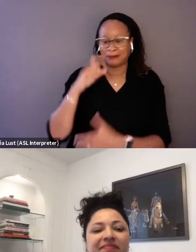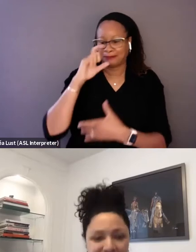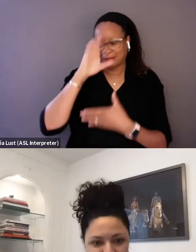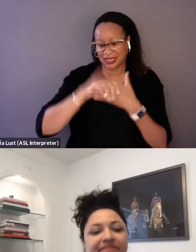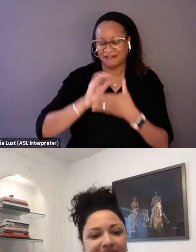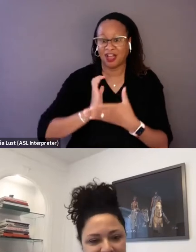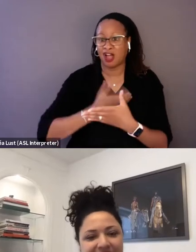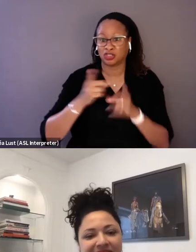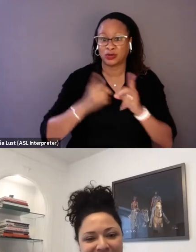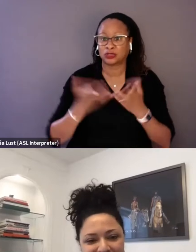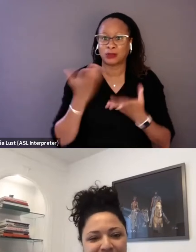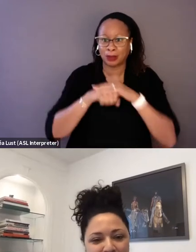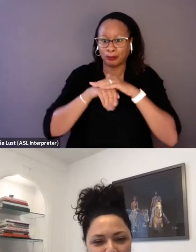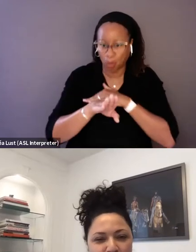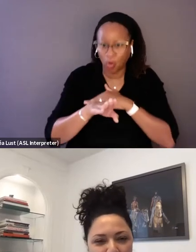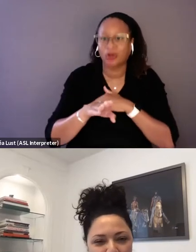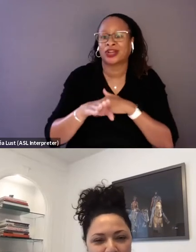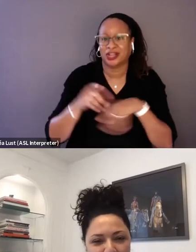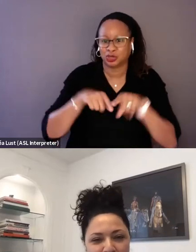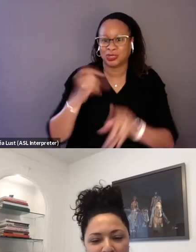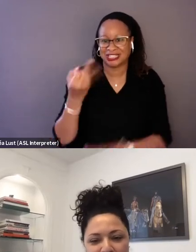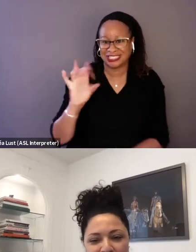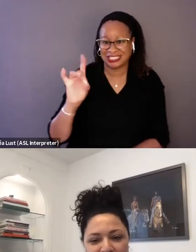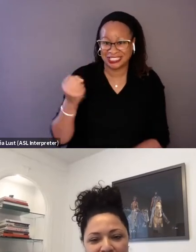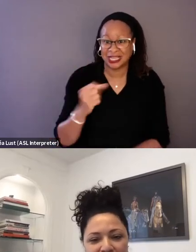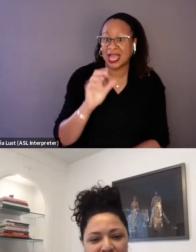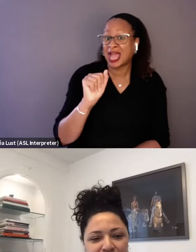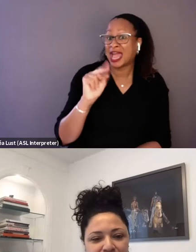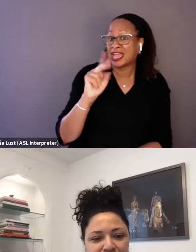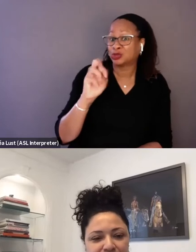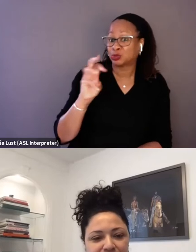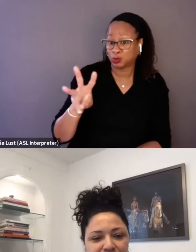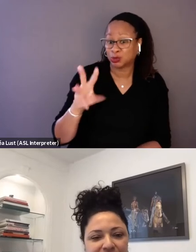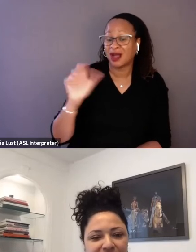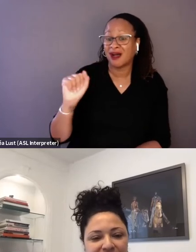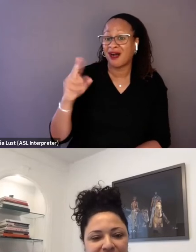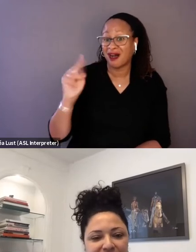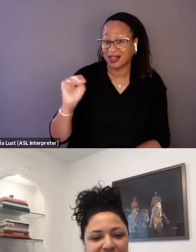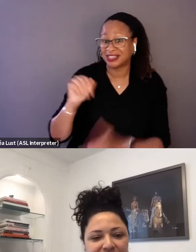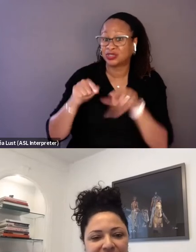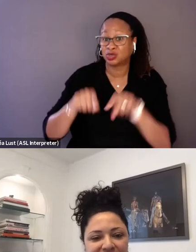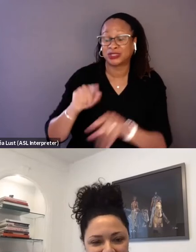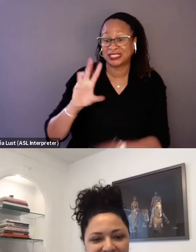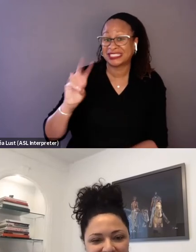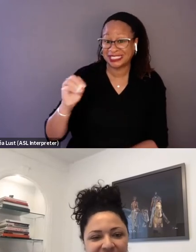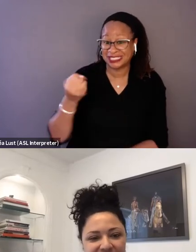you know, Andrew in his '60s episode, he wasn't around in the '60s.